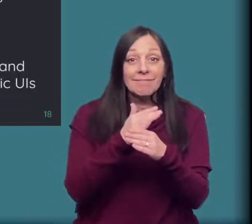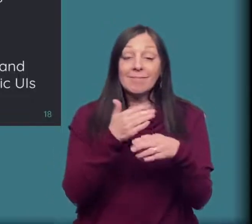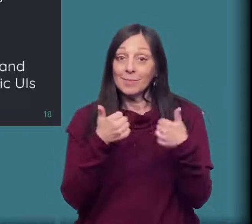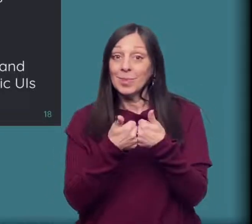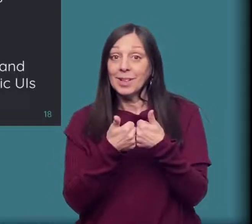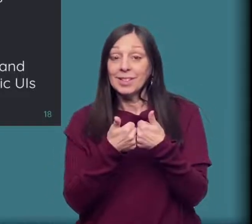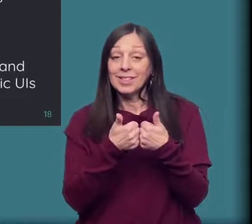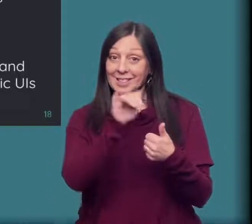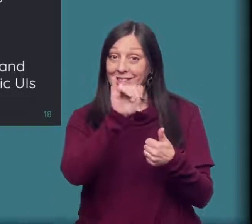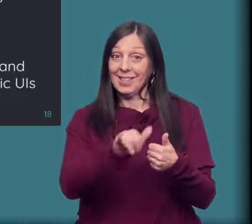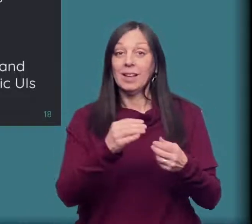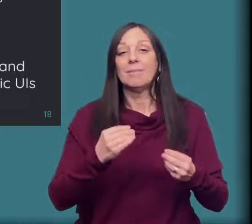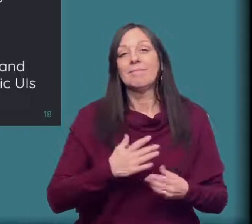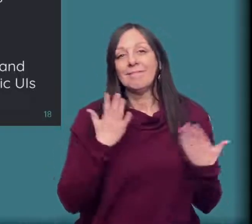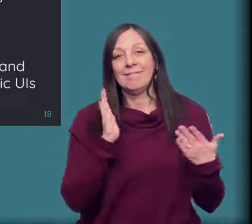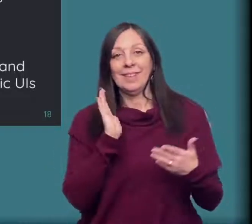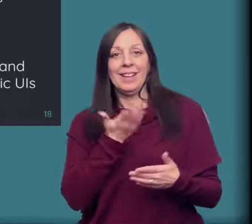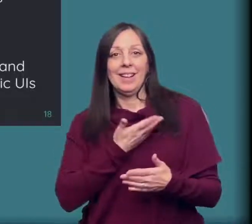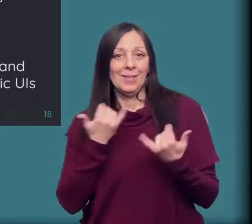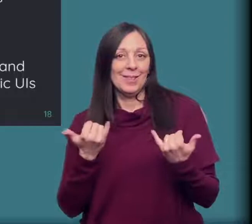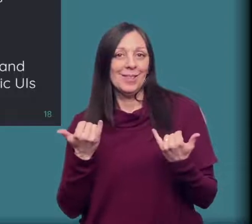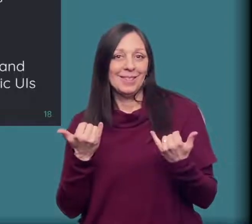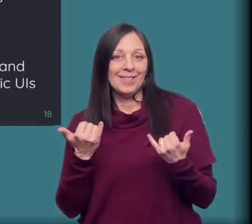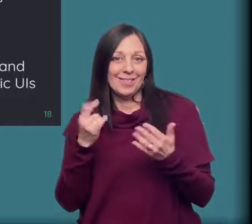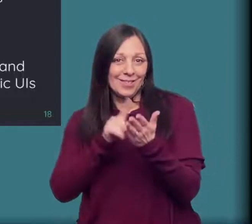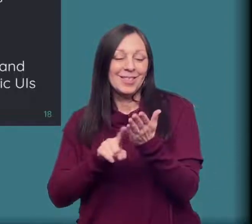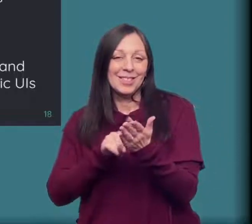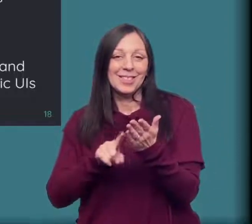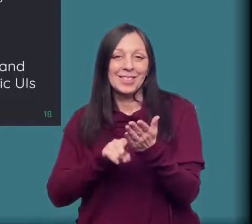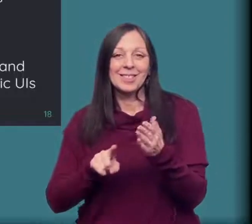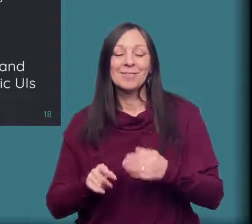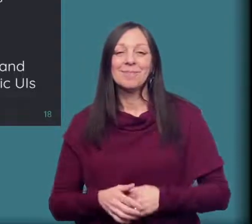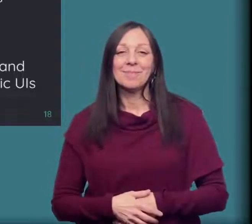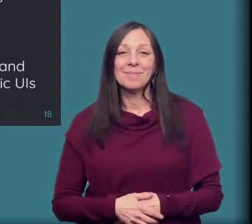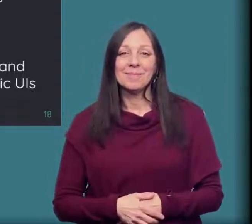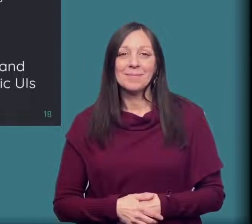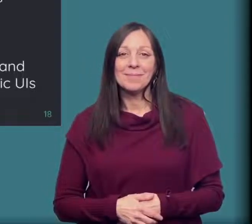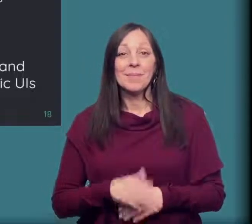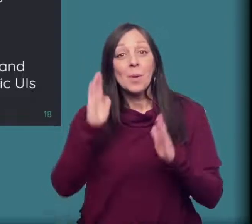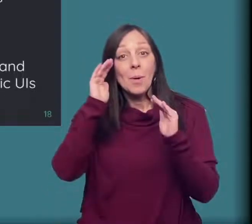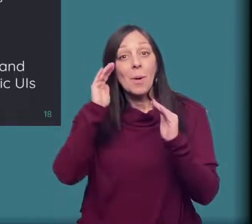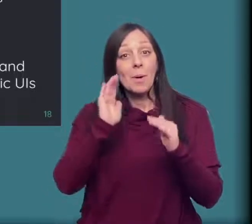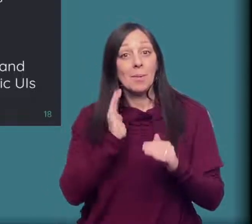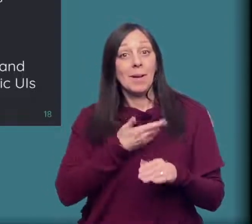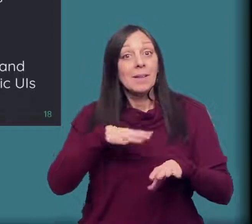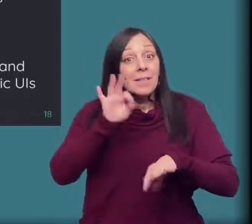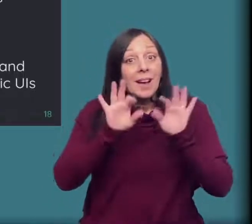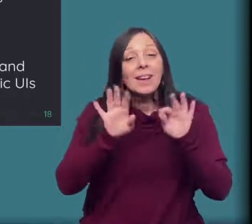Building SL centric surveys is necessary to remove barriers and align with the visual language of signing study participants.